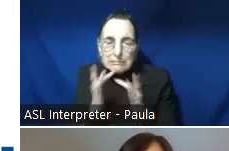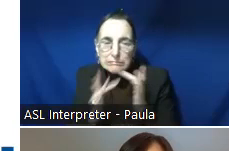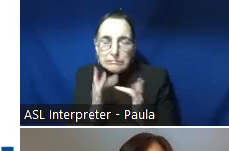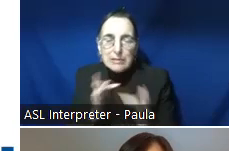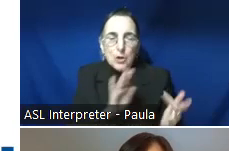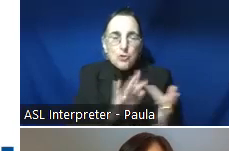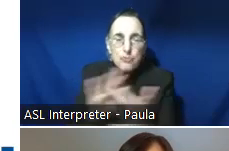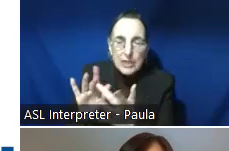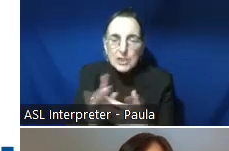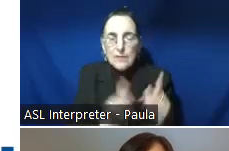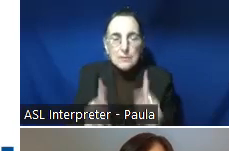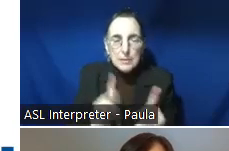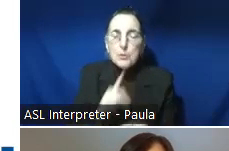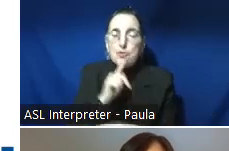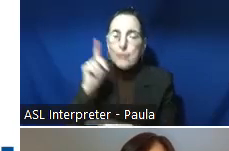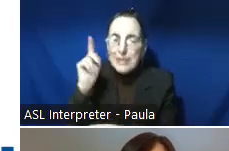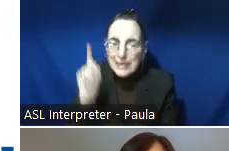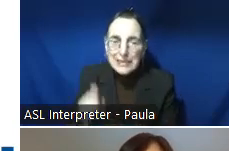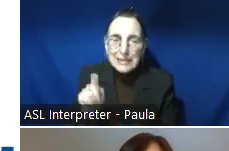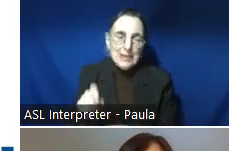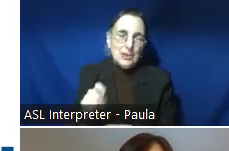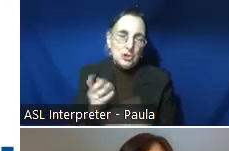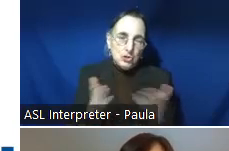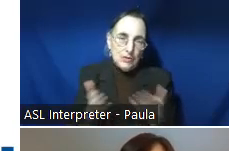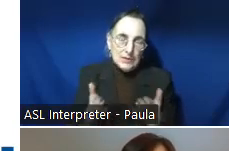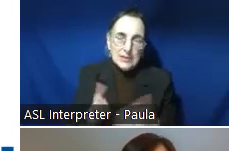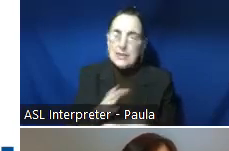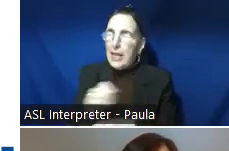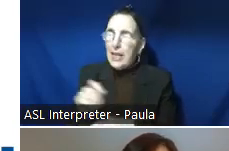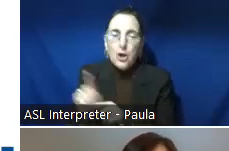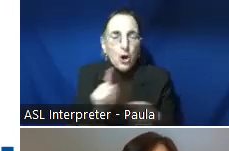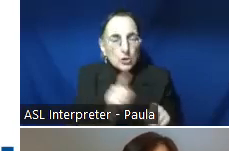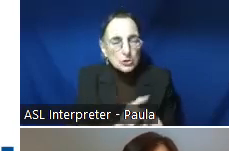and meeting often complex health and housing needs.